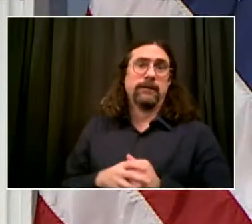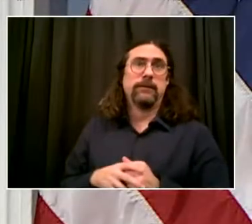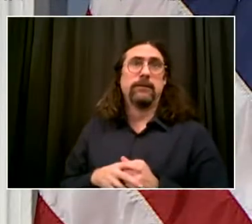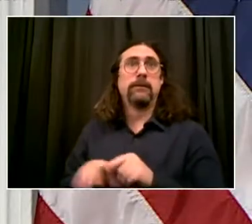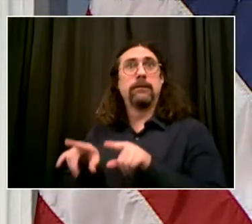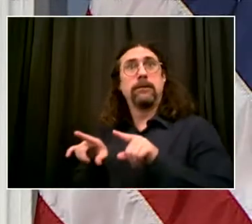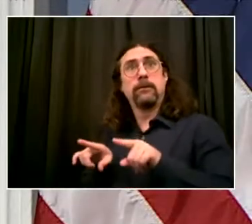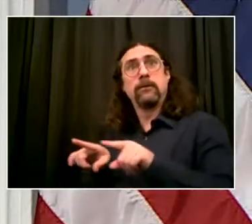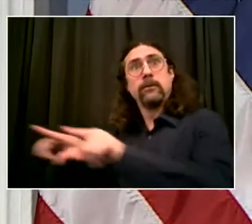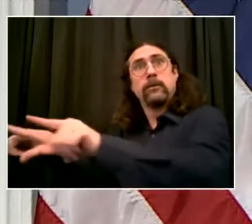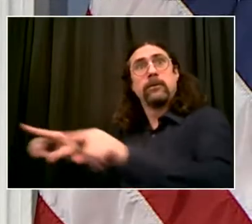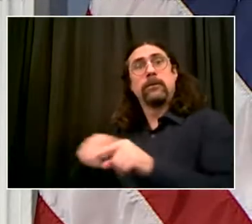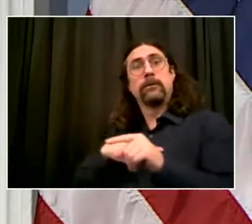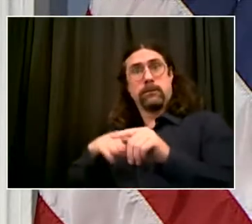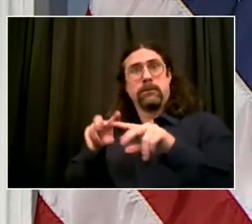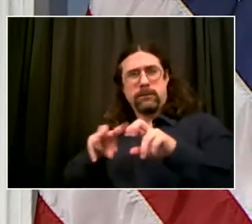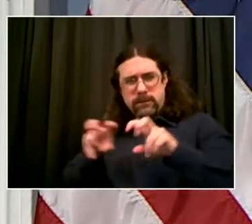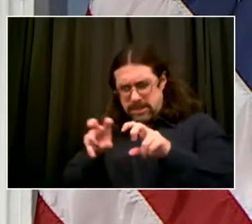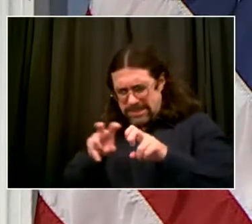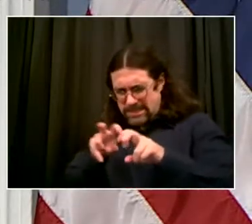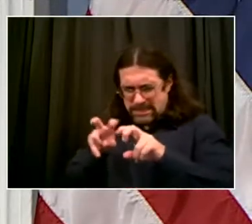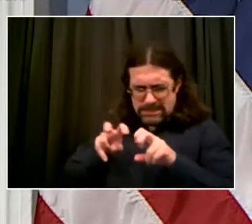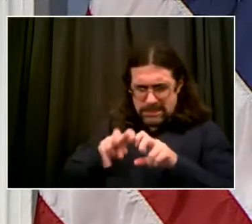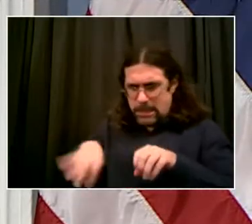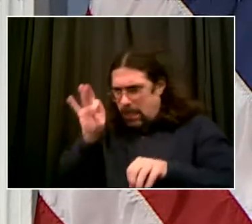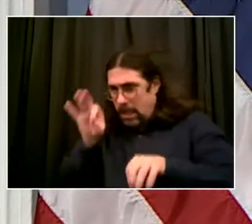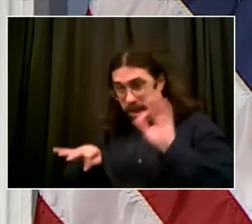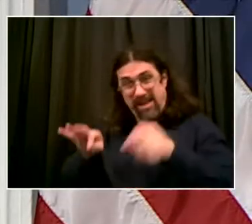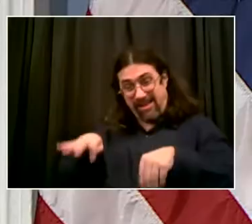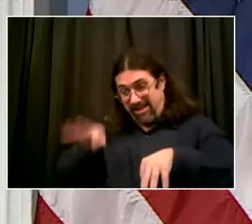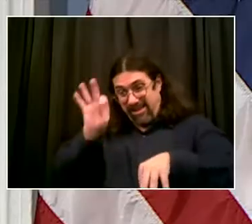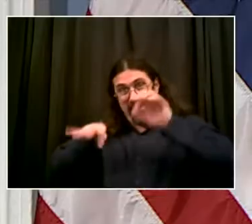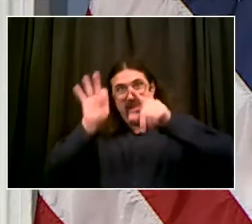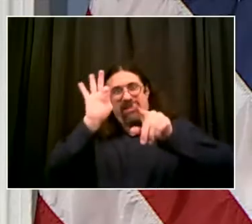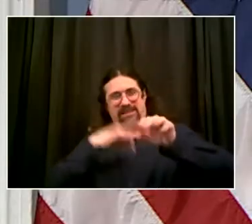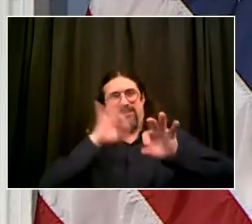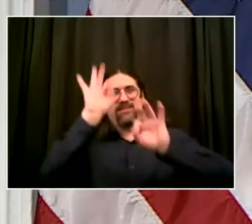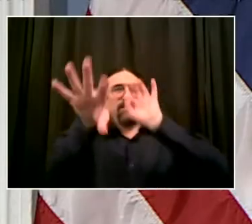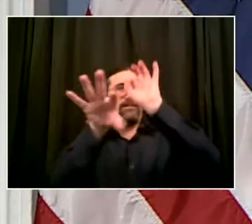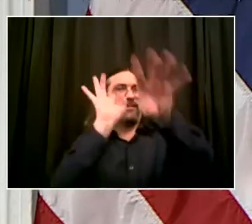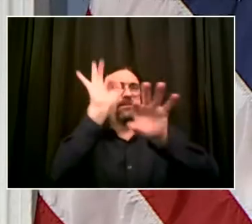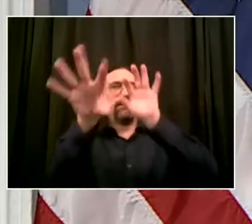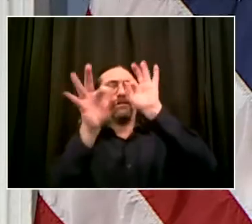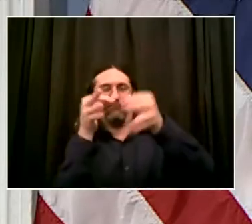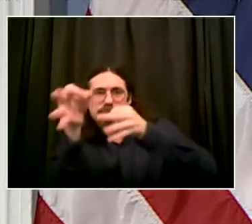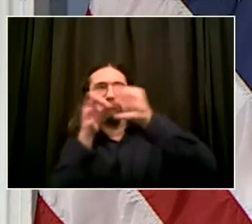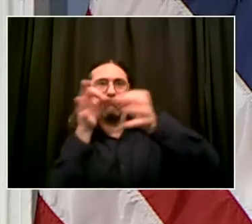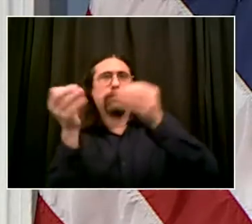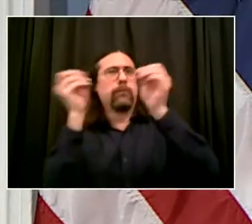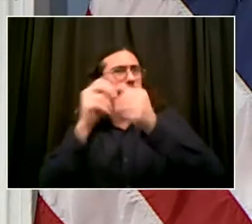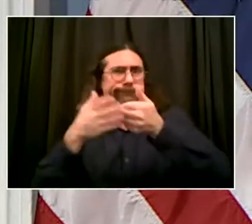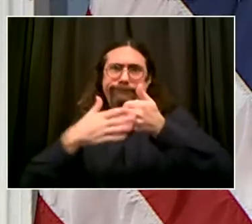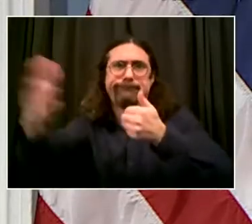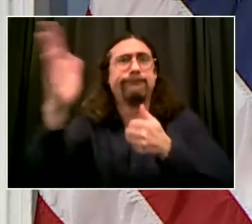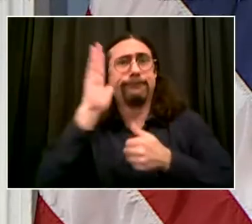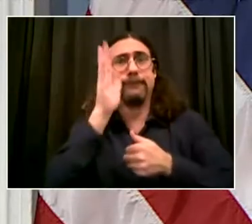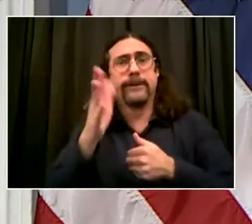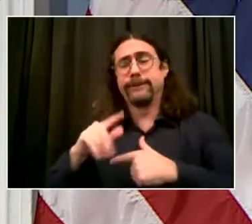BUT WHAT WE WILL DO OVER TIME IS BE ABLE TO GIVE MORE SPECIFICS TO THAT AS WE GO THROUGHHH TIIS SCHOOL YEAR AND ASSESS KIDS MORE AND MORE. GO AHEAD, CHANCE APPEARED